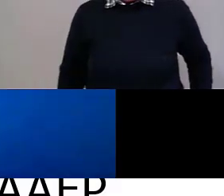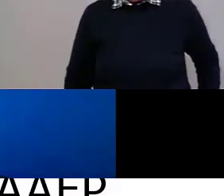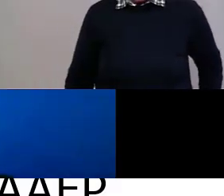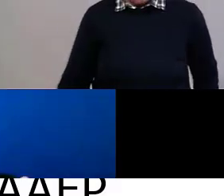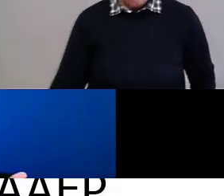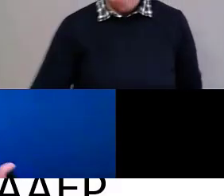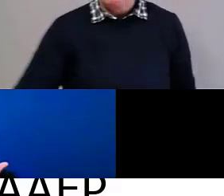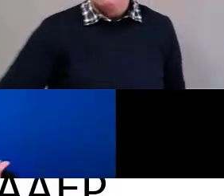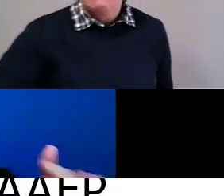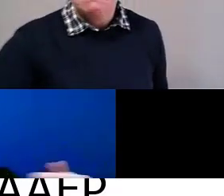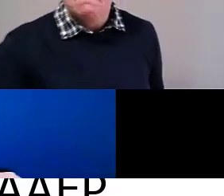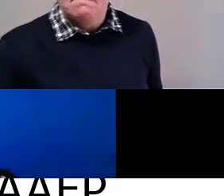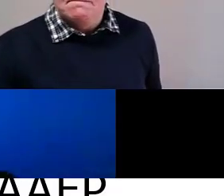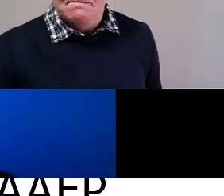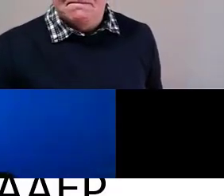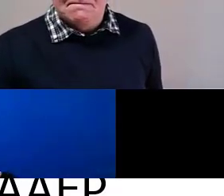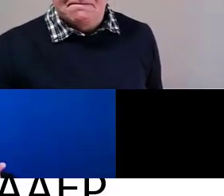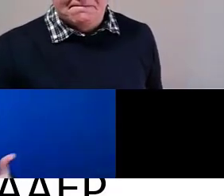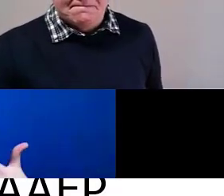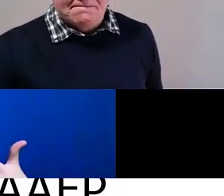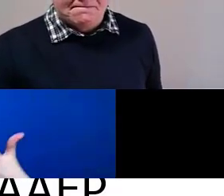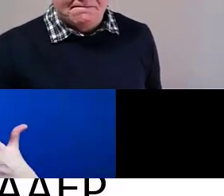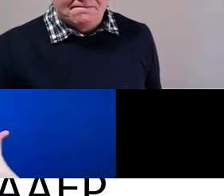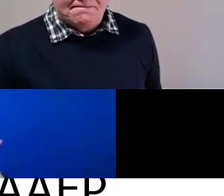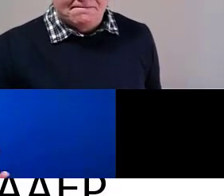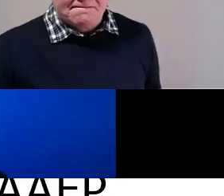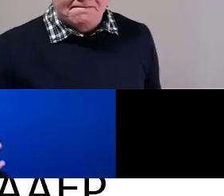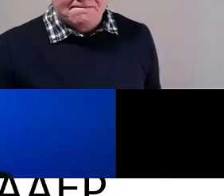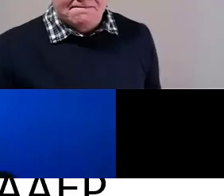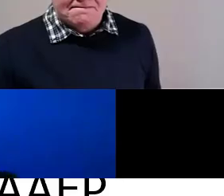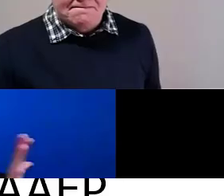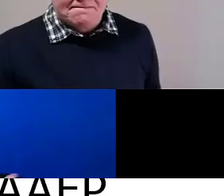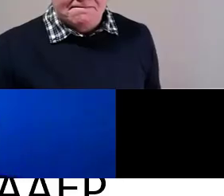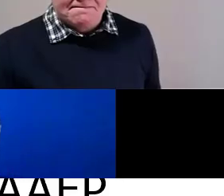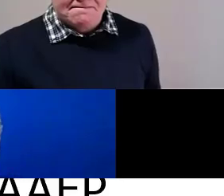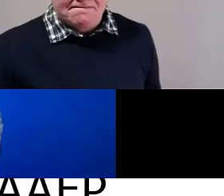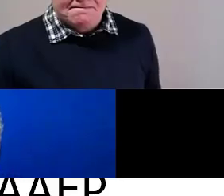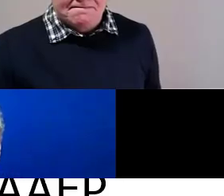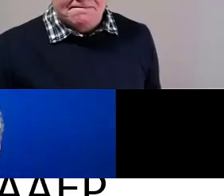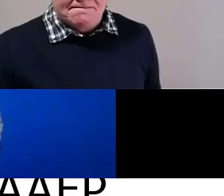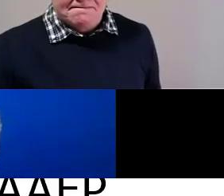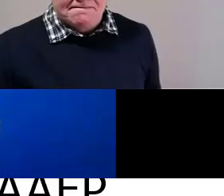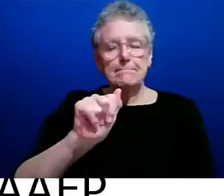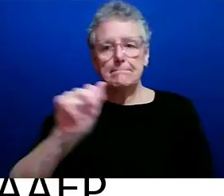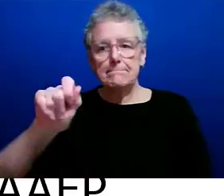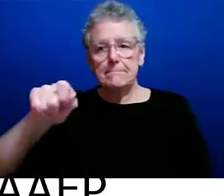of what a PLAAFP statement should include.